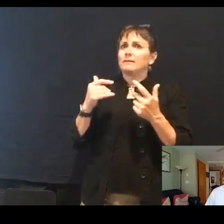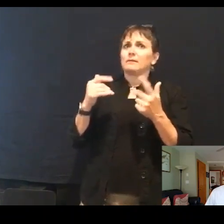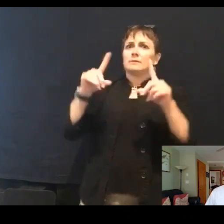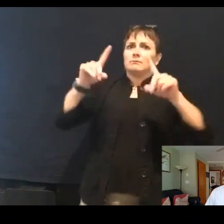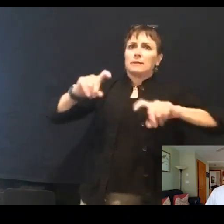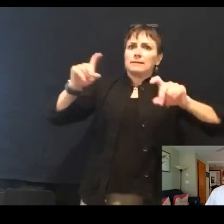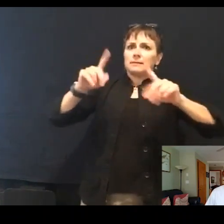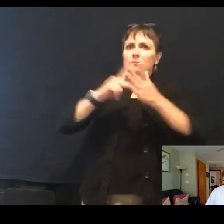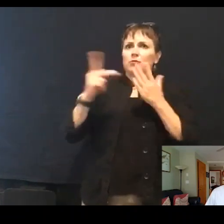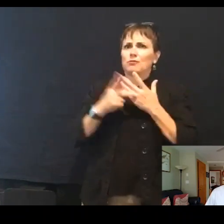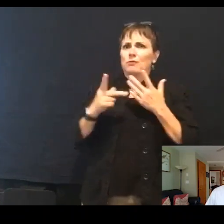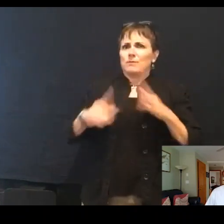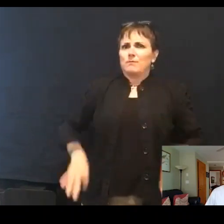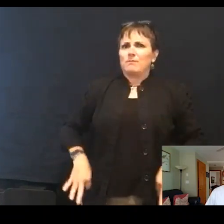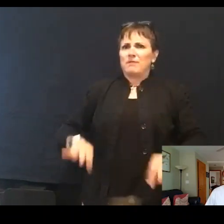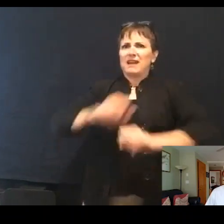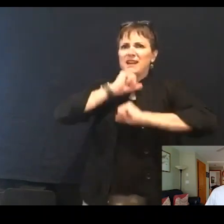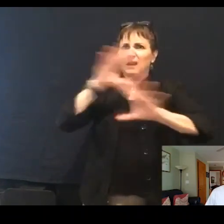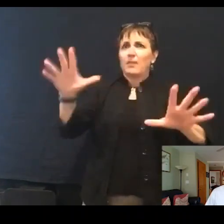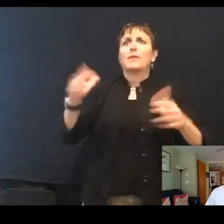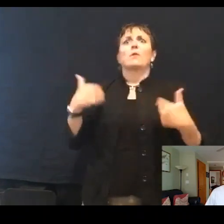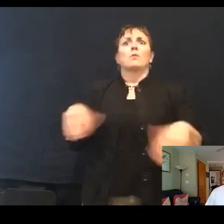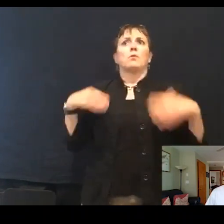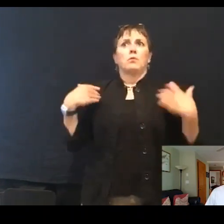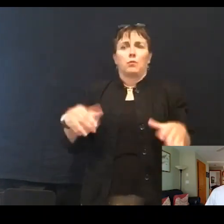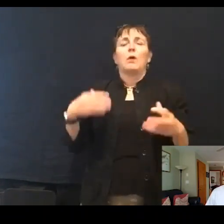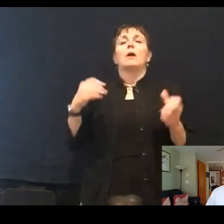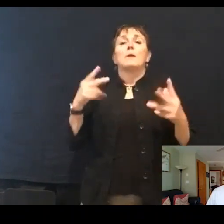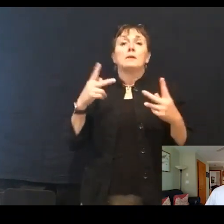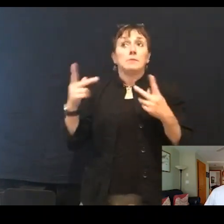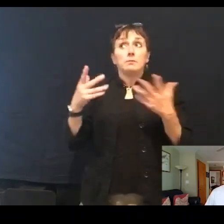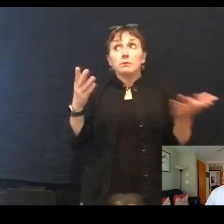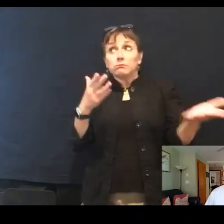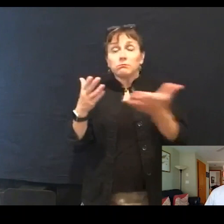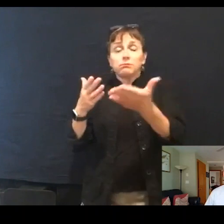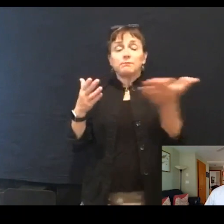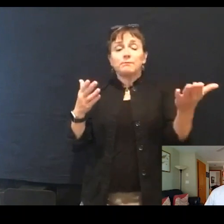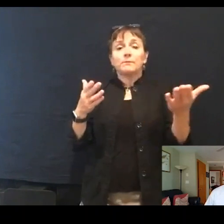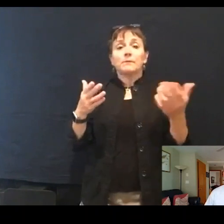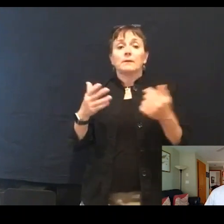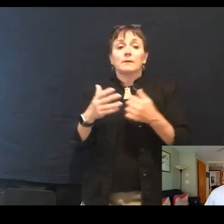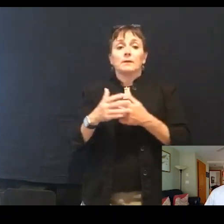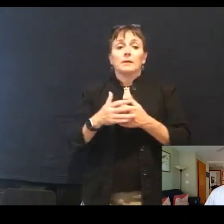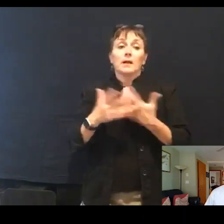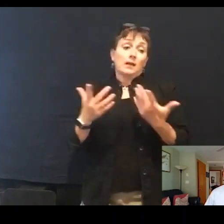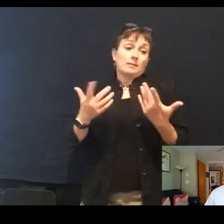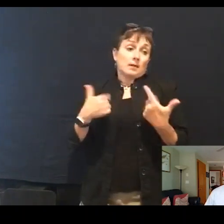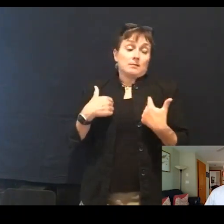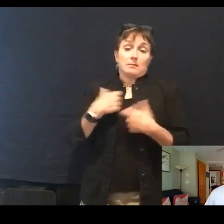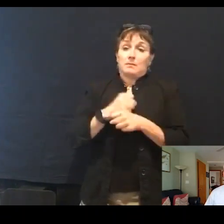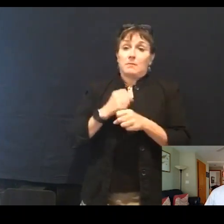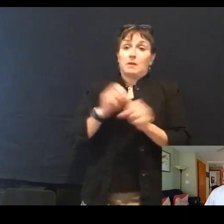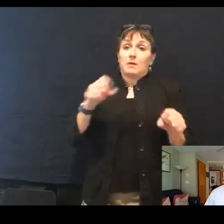and that then draws sponsors to the program who will then make it possible for us to offer this